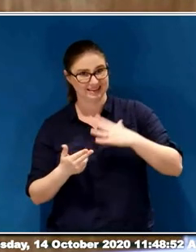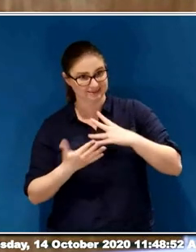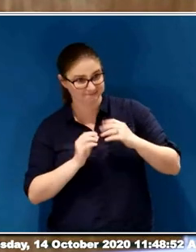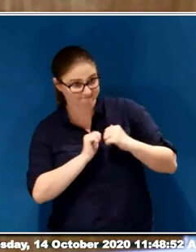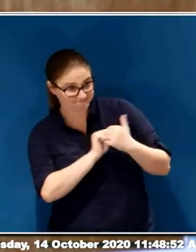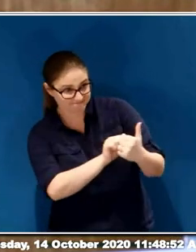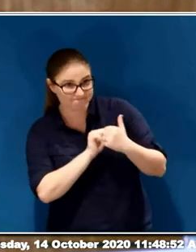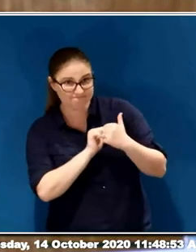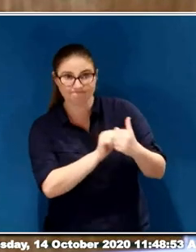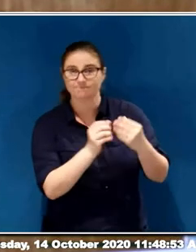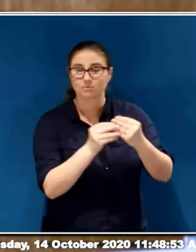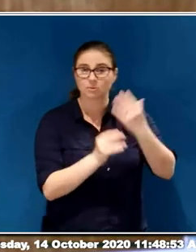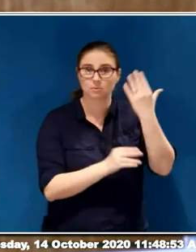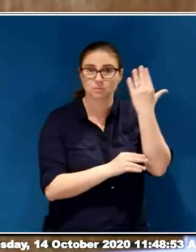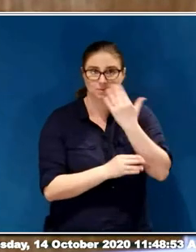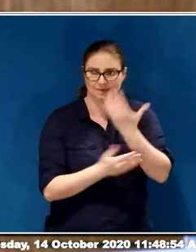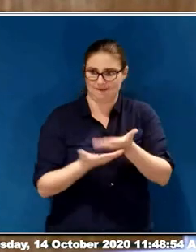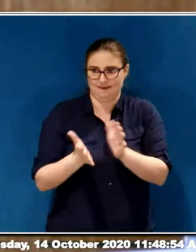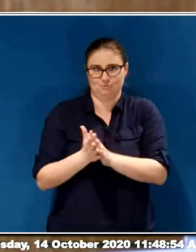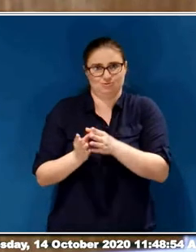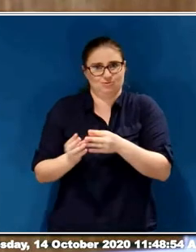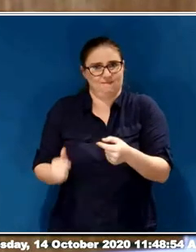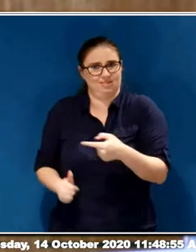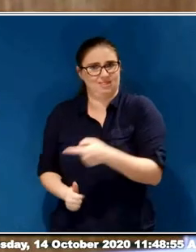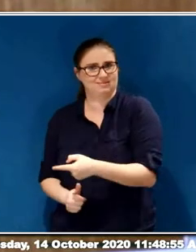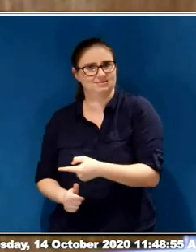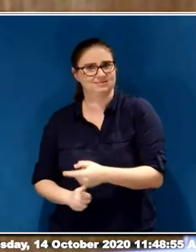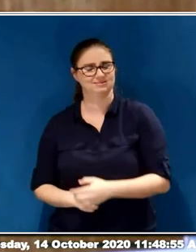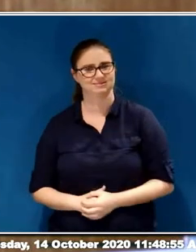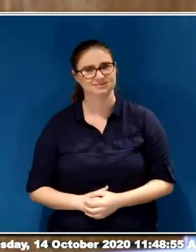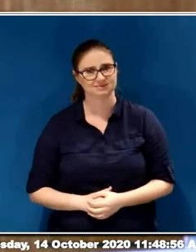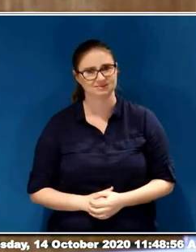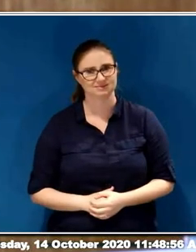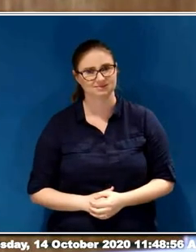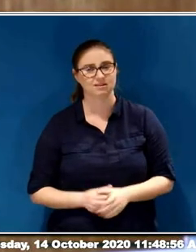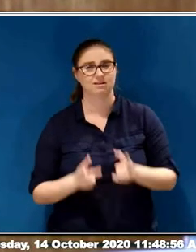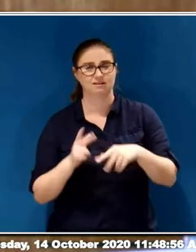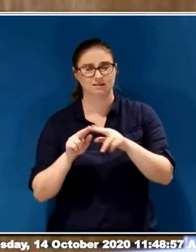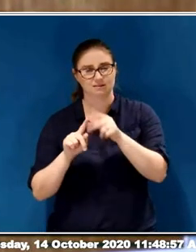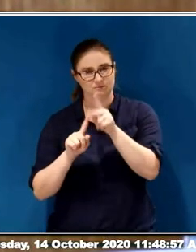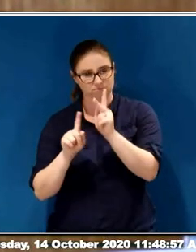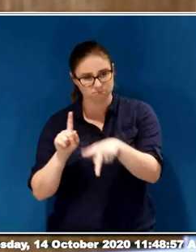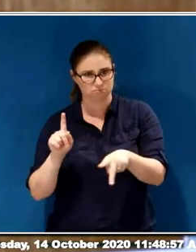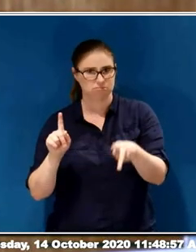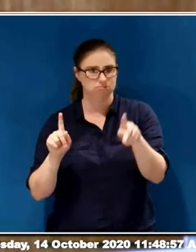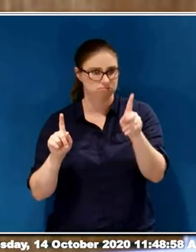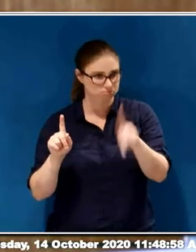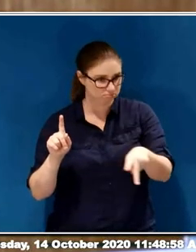and when it happens repeatedly, it's soul-destroying.